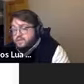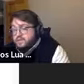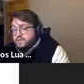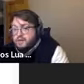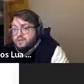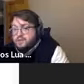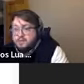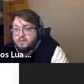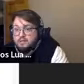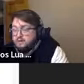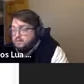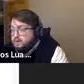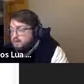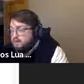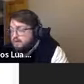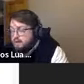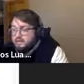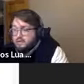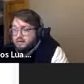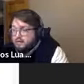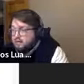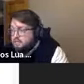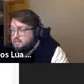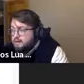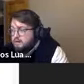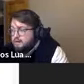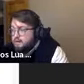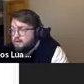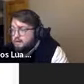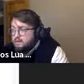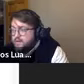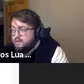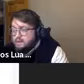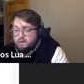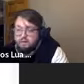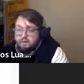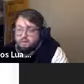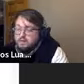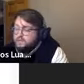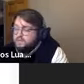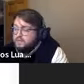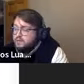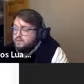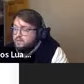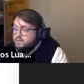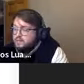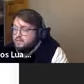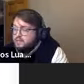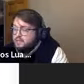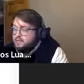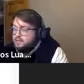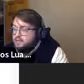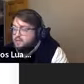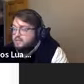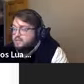issues. as well As many of you know there's a health screening that folks have to do to enter bills. ing every morning I it's ing every morning I. It's